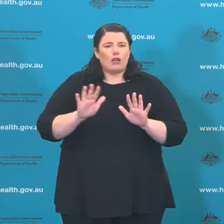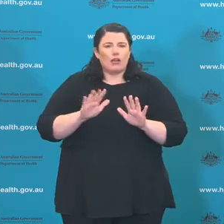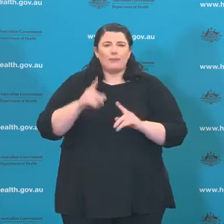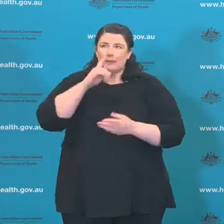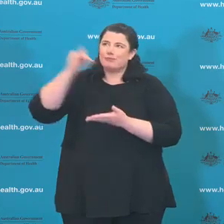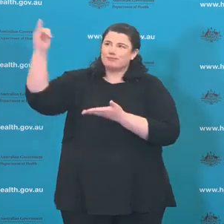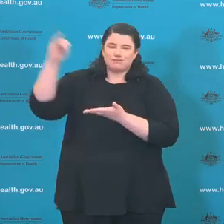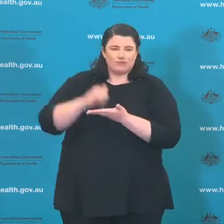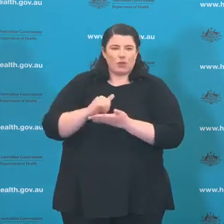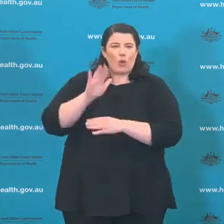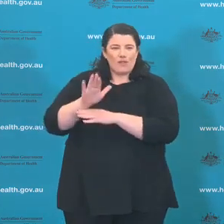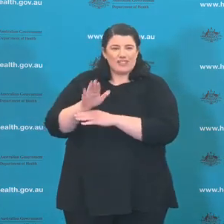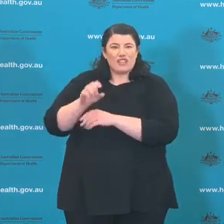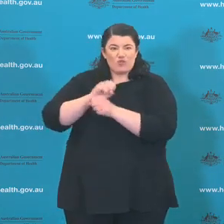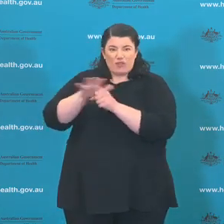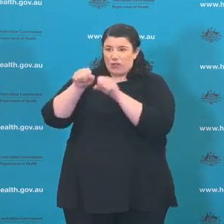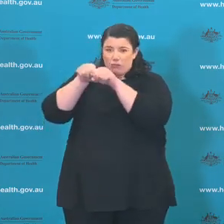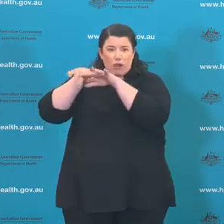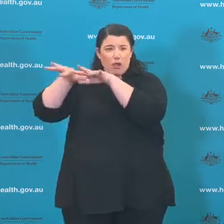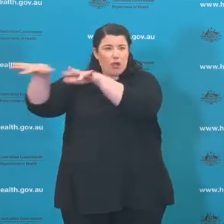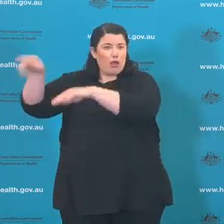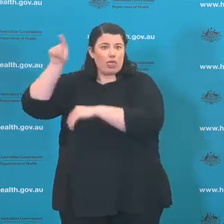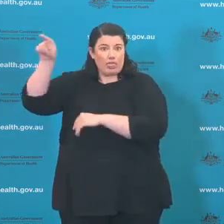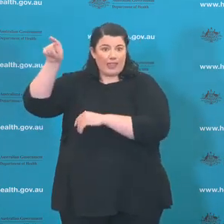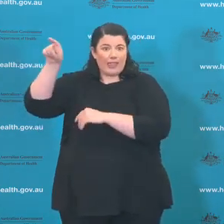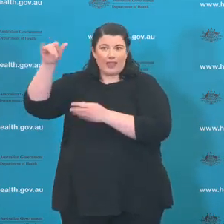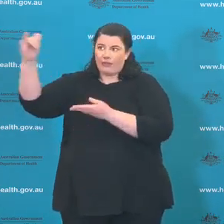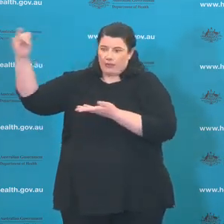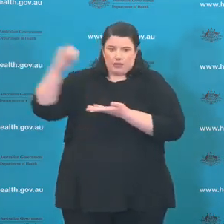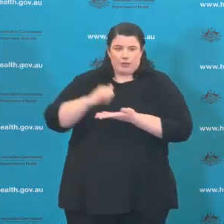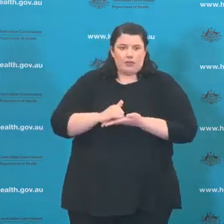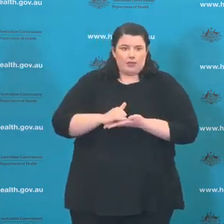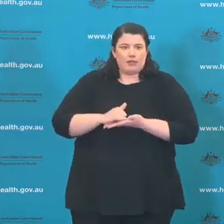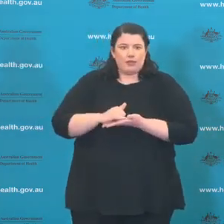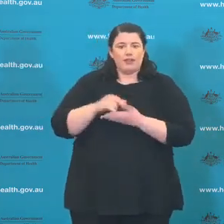where there is a very high prevalence of COVID-19 and so we should continue to